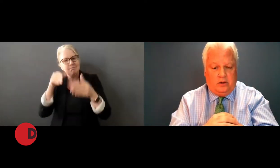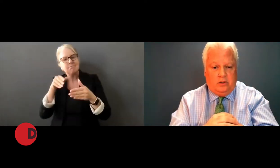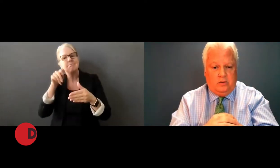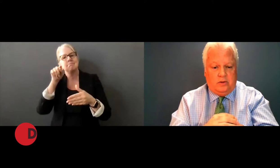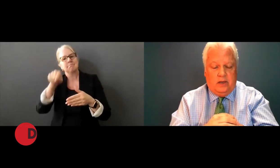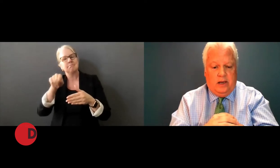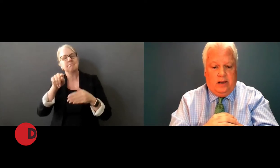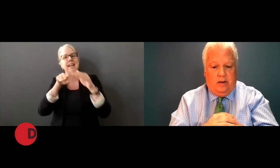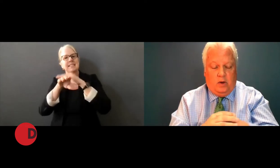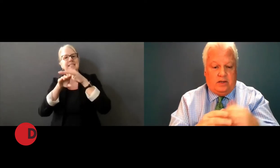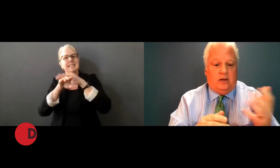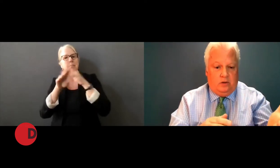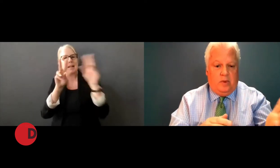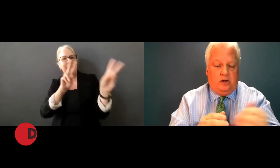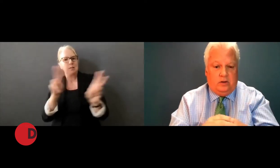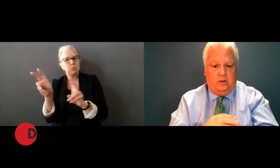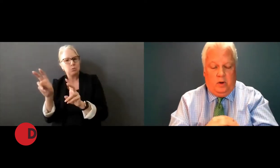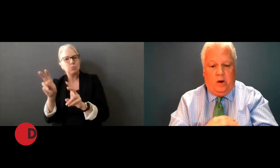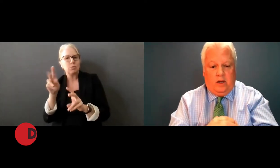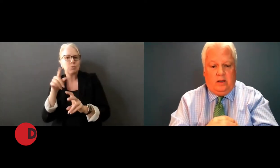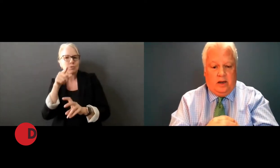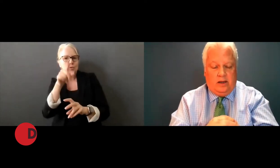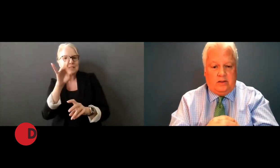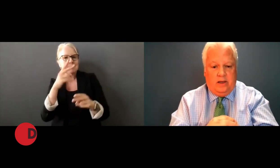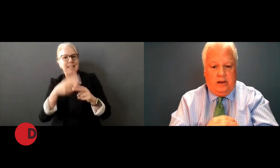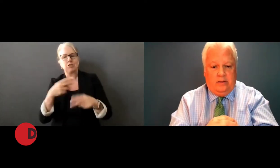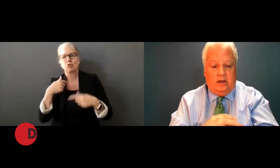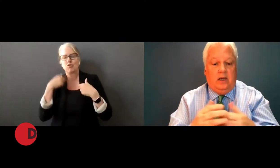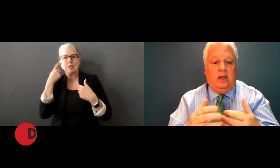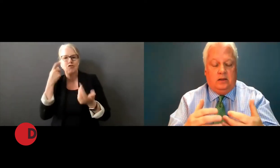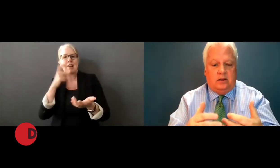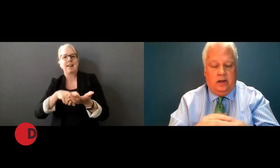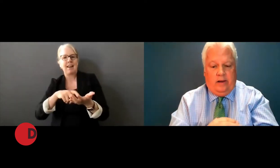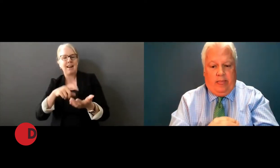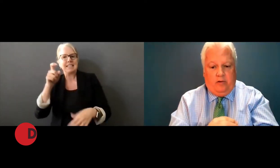Now there is a need to work on accessibility issues.